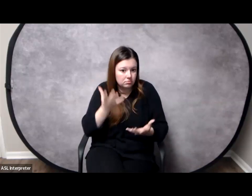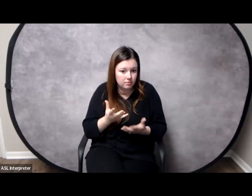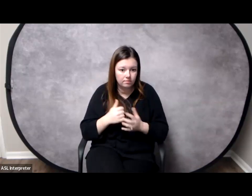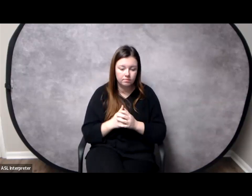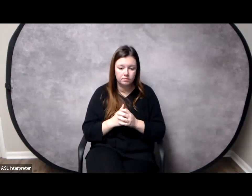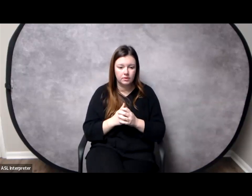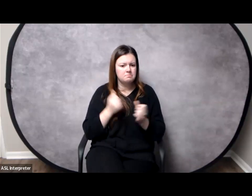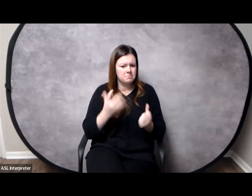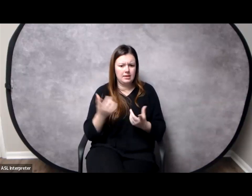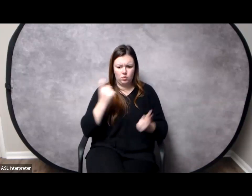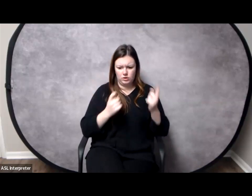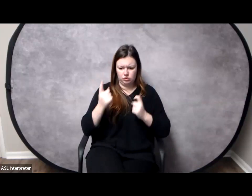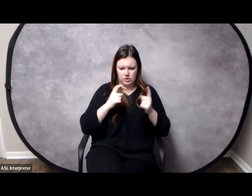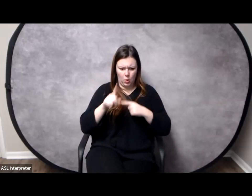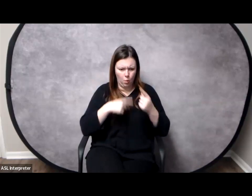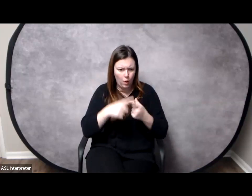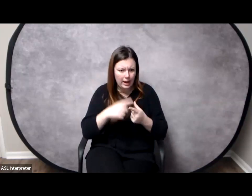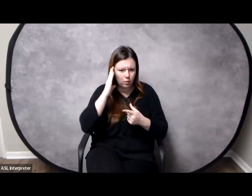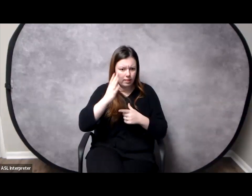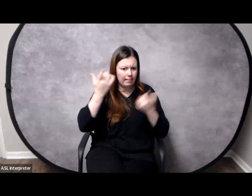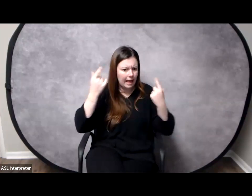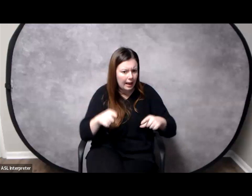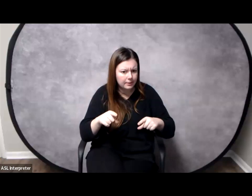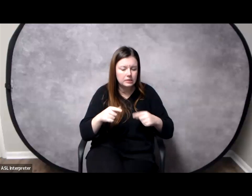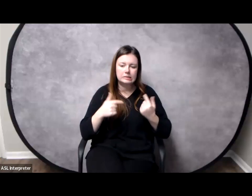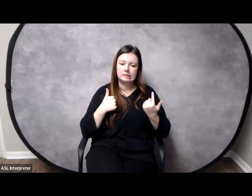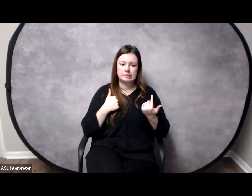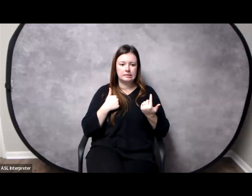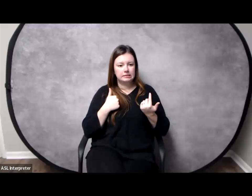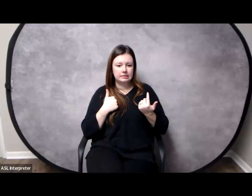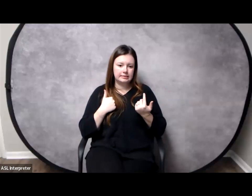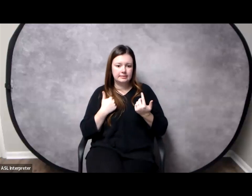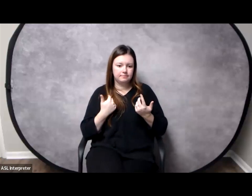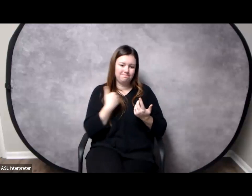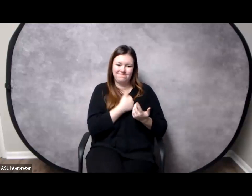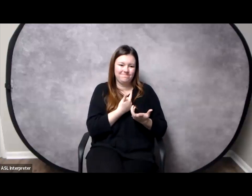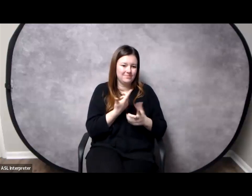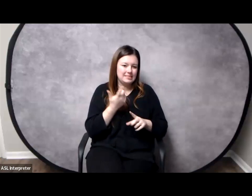We can't comment on that specifically now. Of course, we know the comments will close on the 13th.